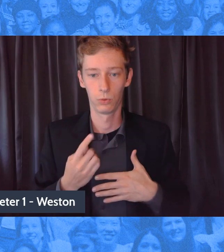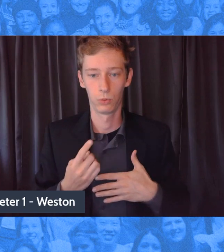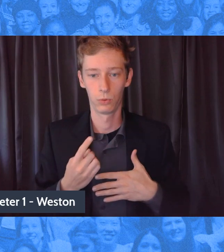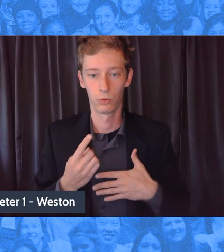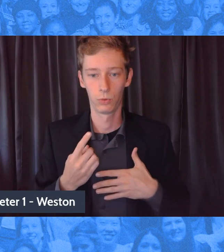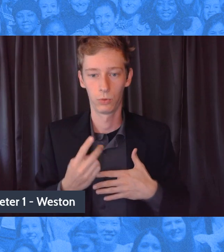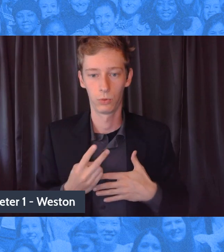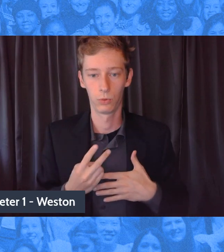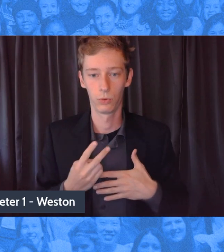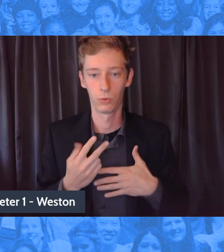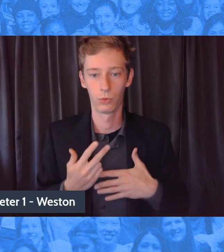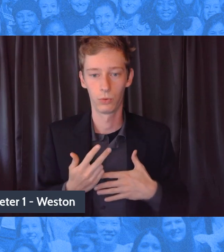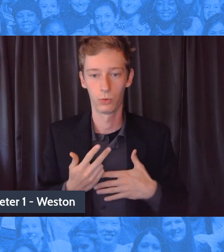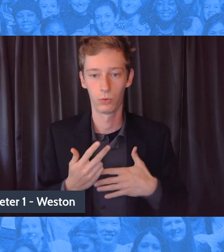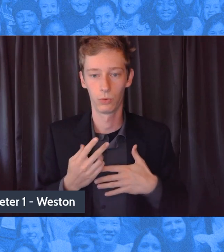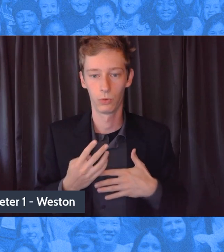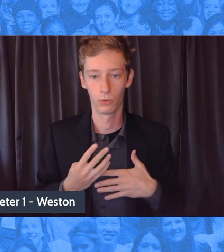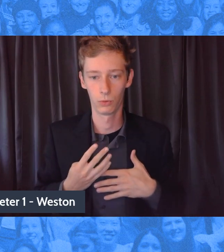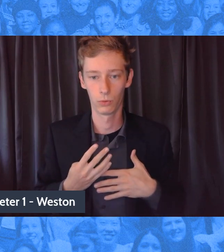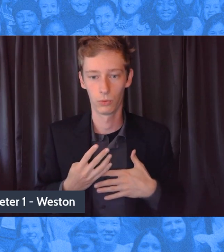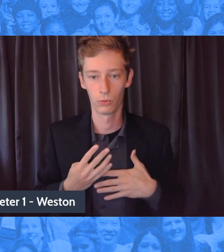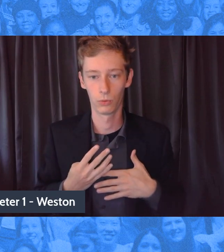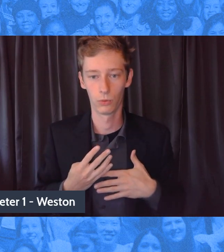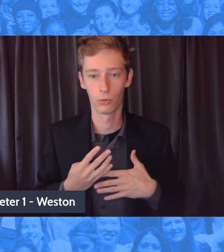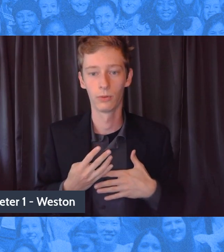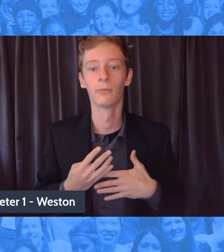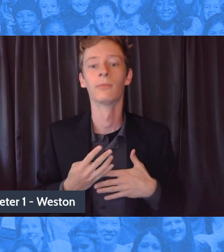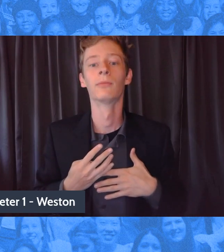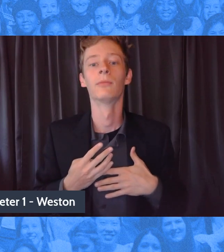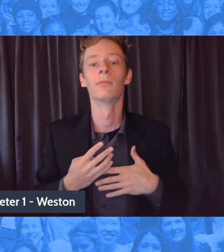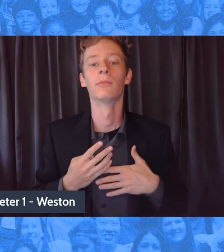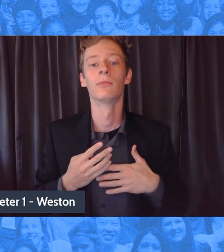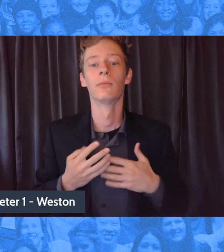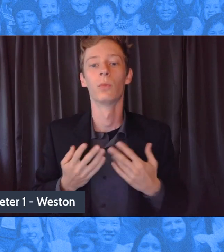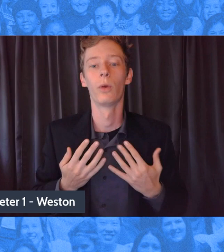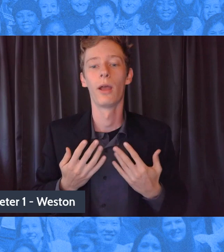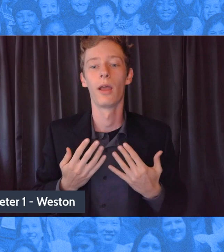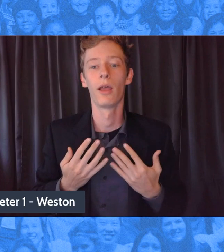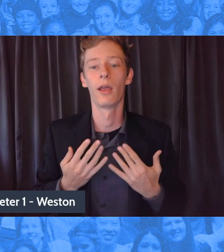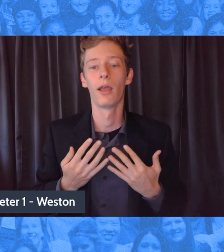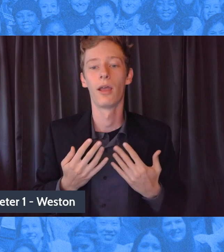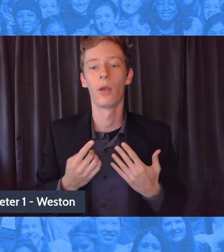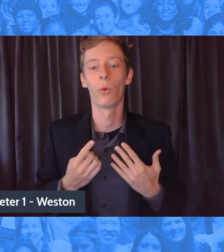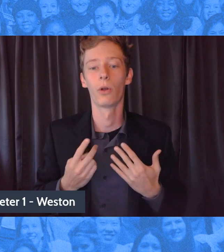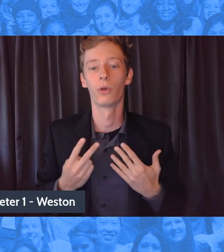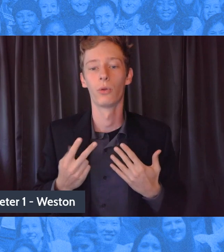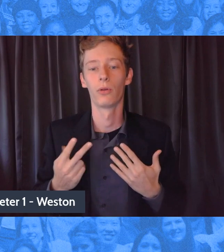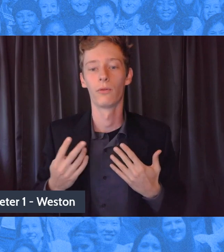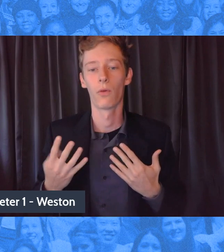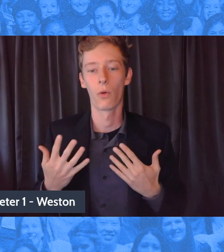and then you're gonna pause for four counts. So don't worry, I will guide you through the whole way. We'll begin now (clears throat),